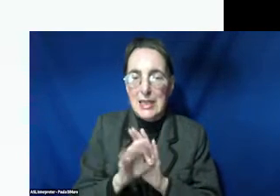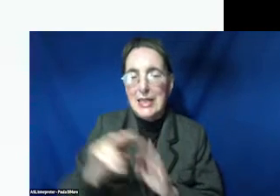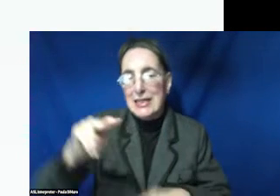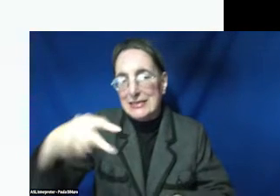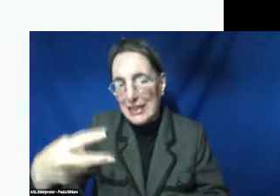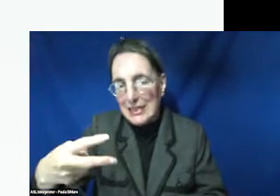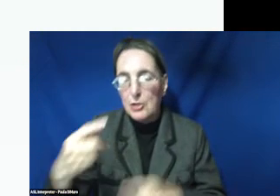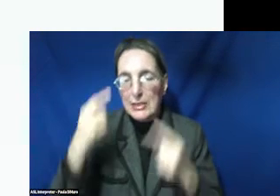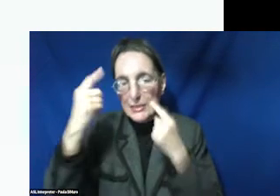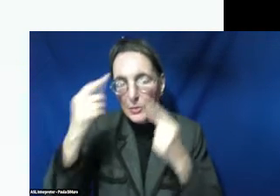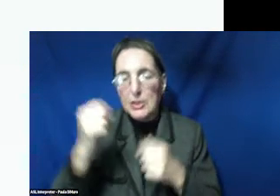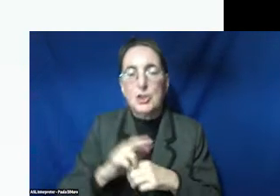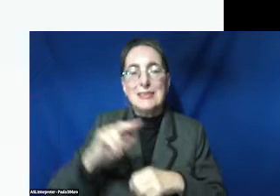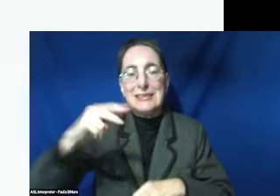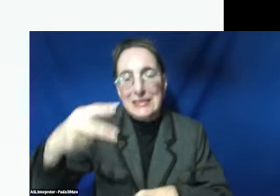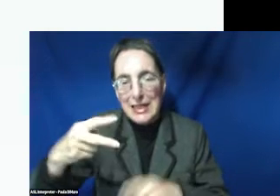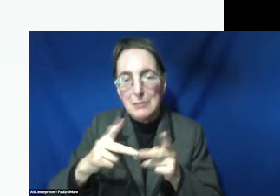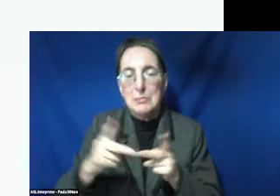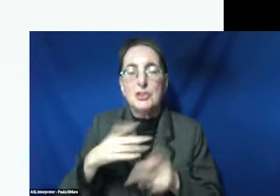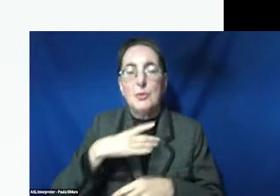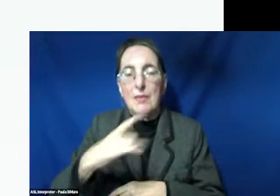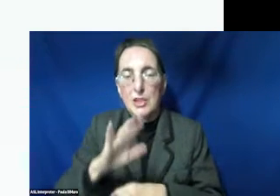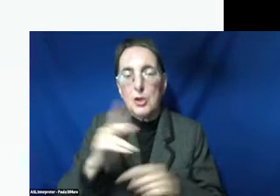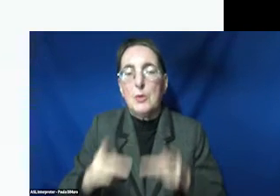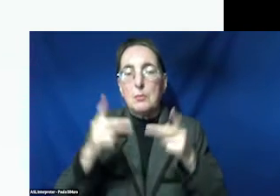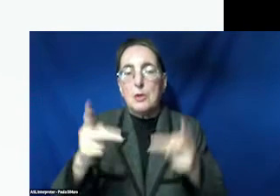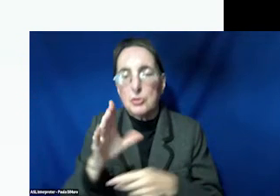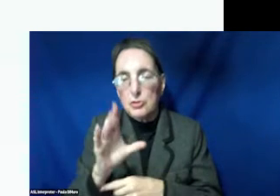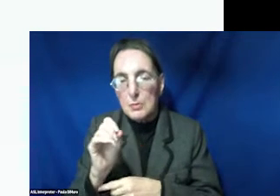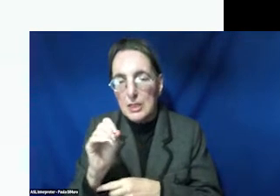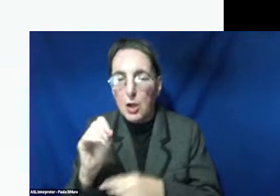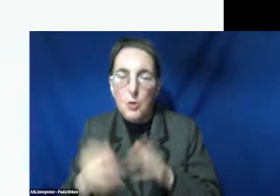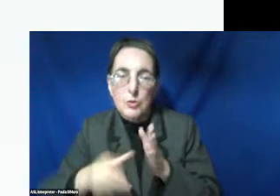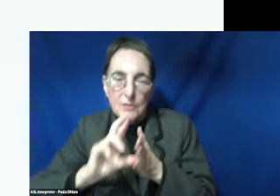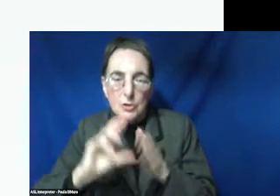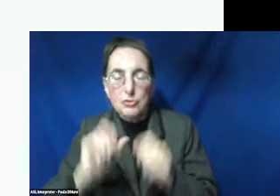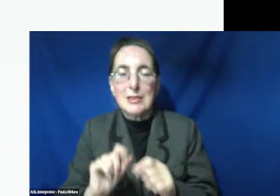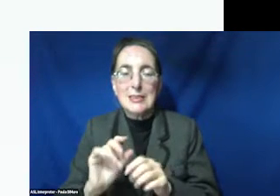like your proposal to be co-reviewed. You can select that at a later stage. So I will show you that in a second.